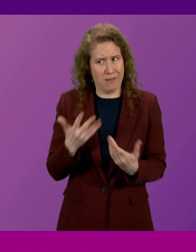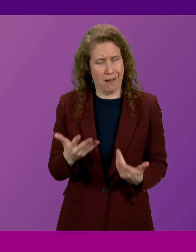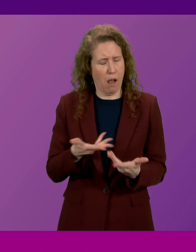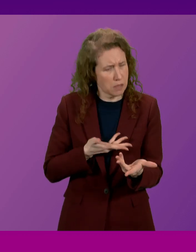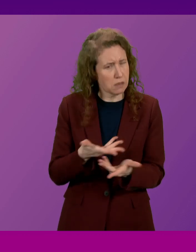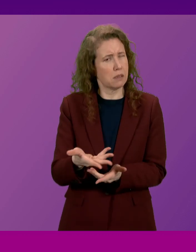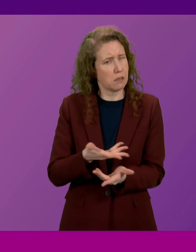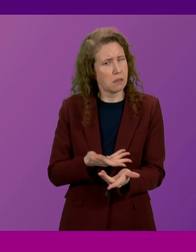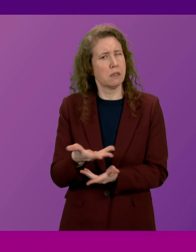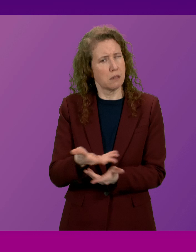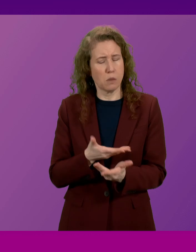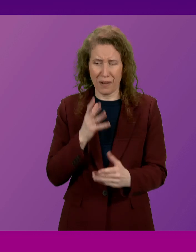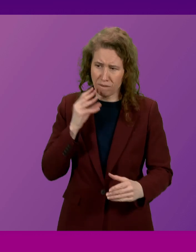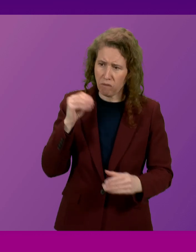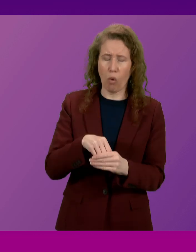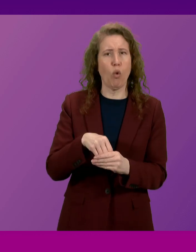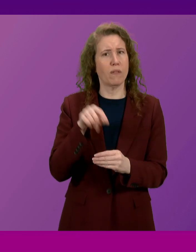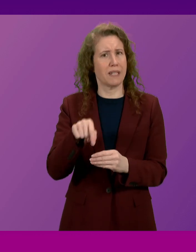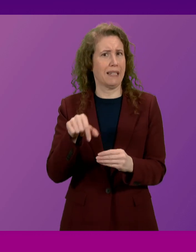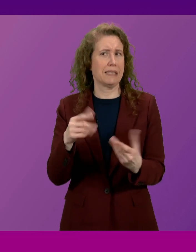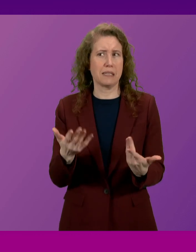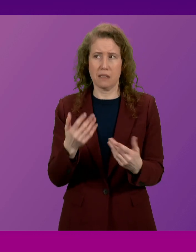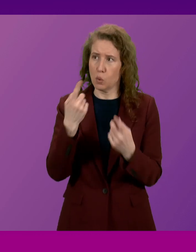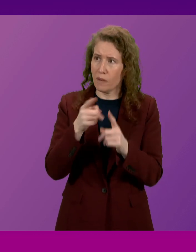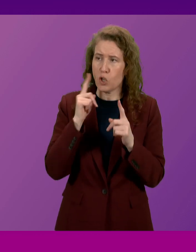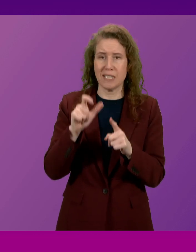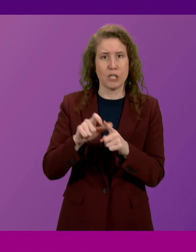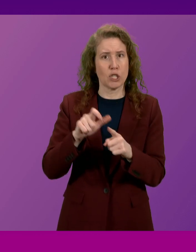the issues that affect the future of the University of Dundee. We do that through